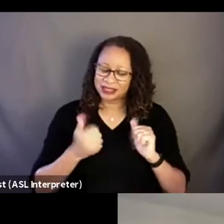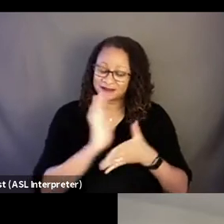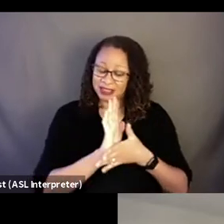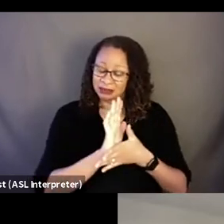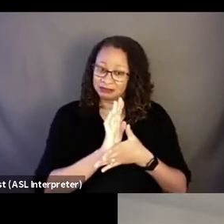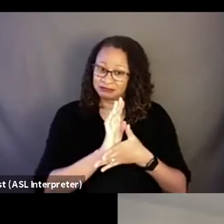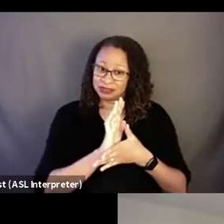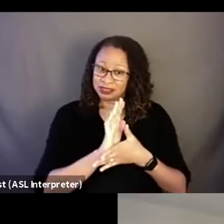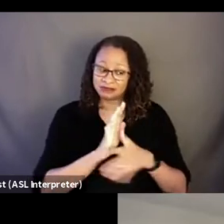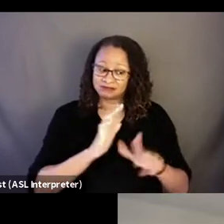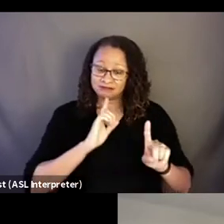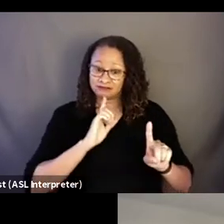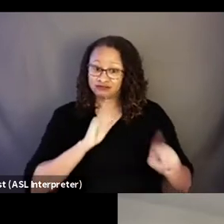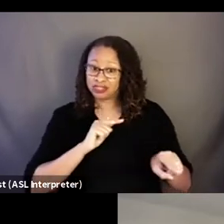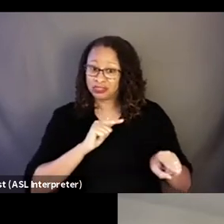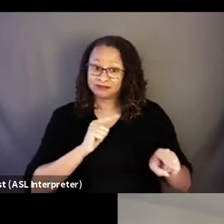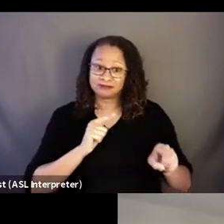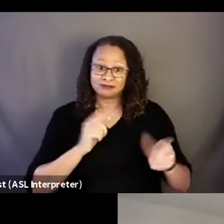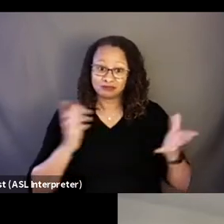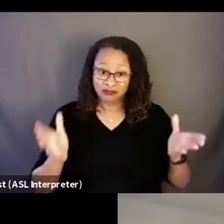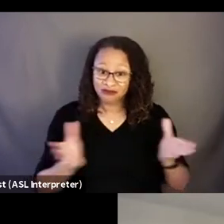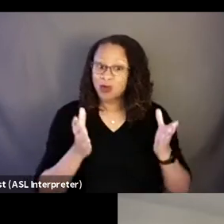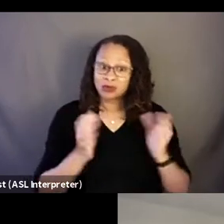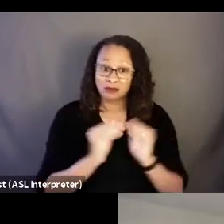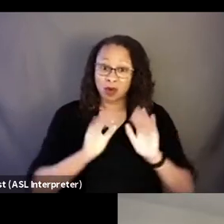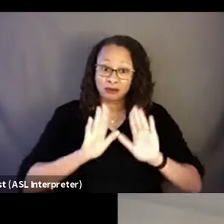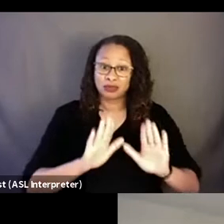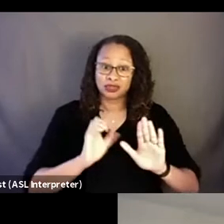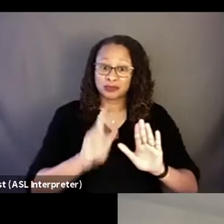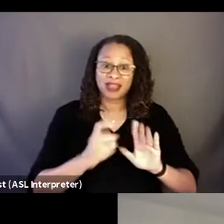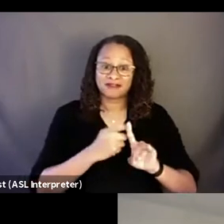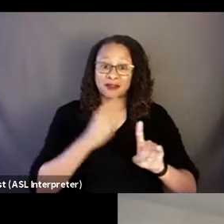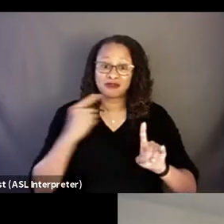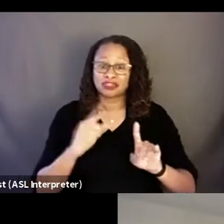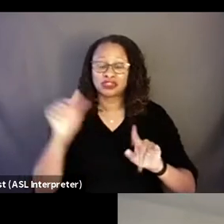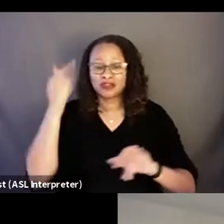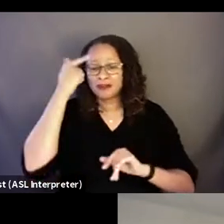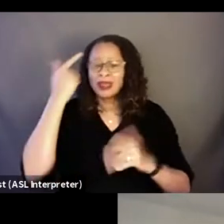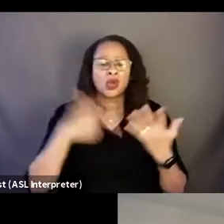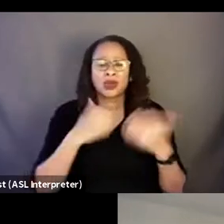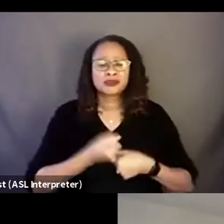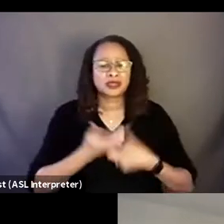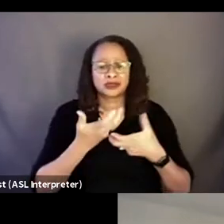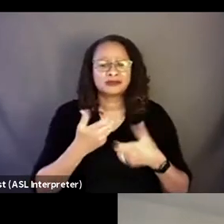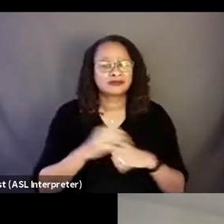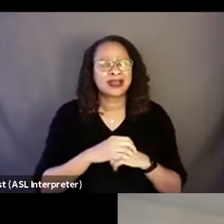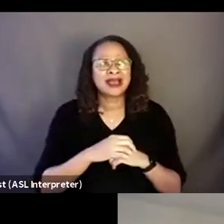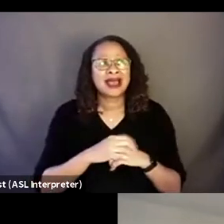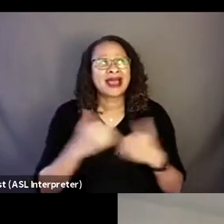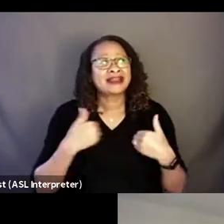either provoked more pushback from the Russian government or has it been helpful in some ways as well?